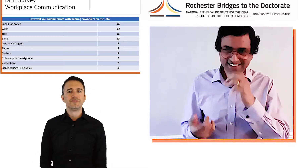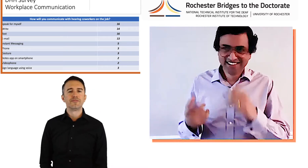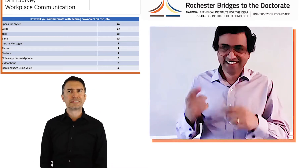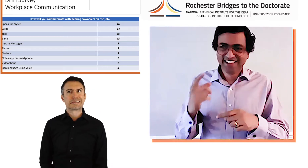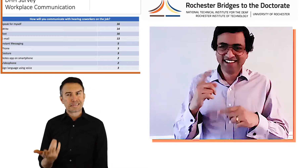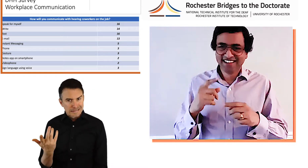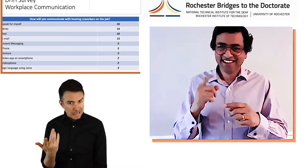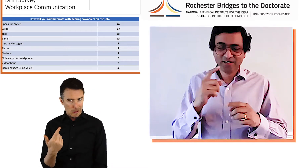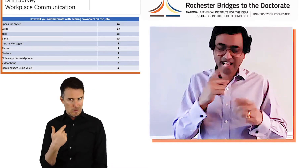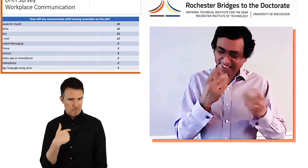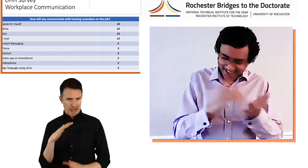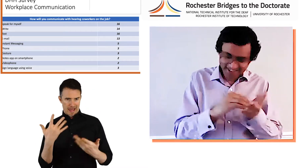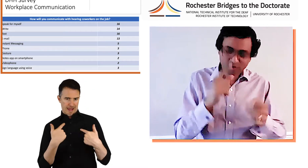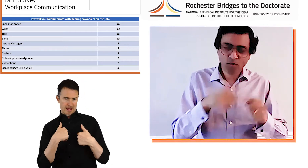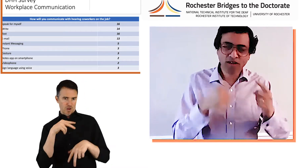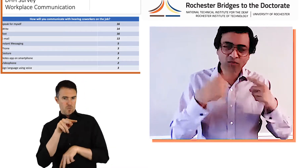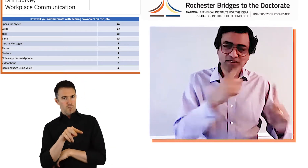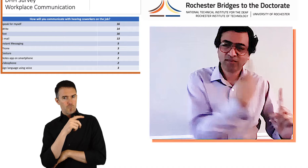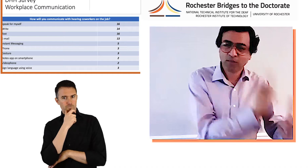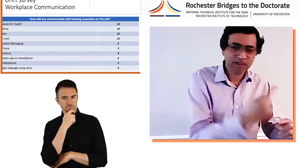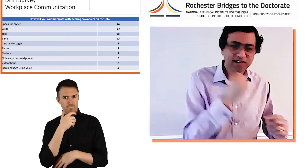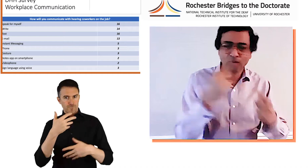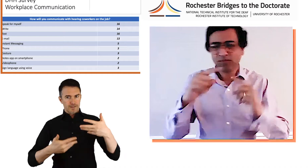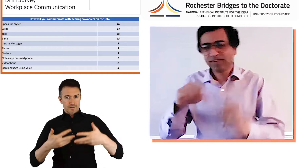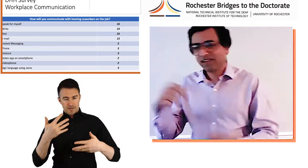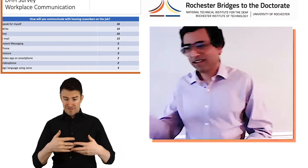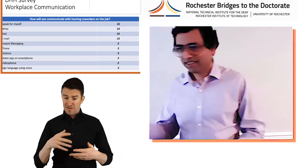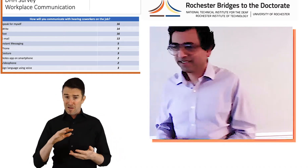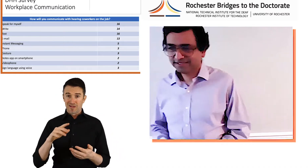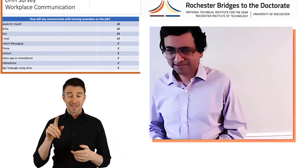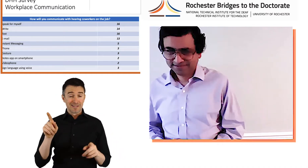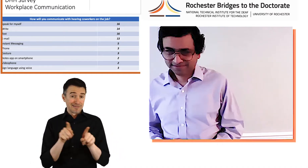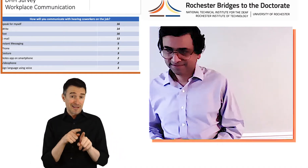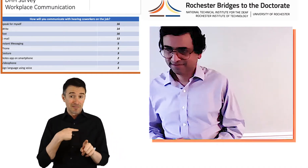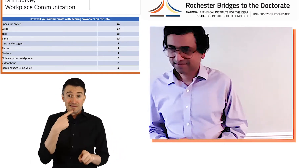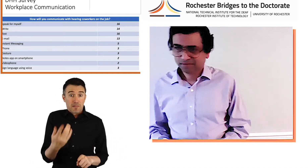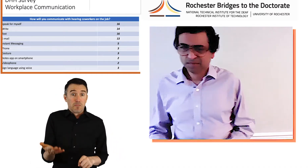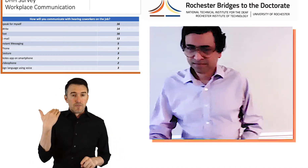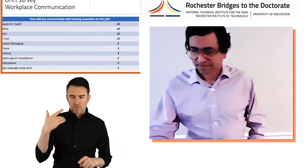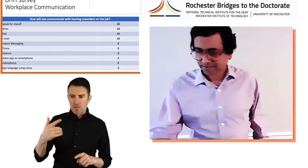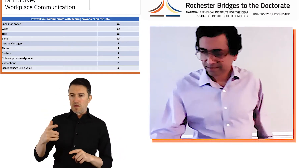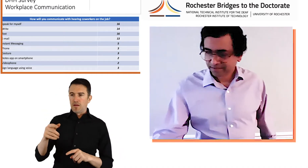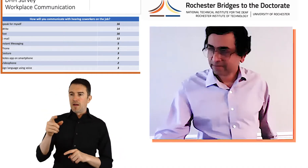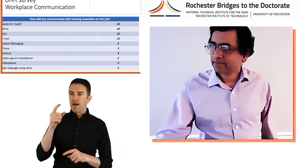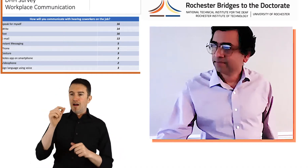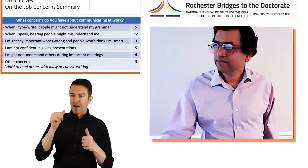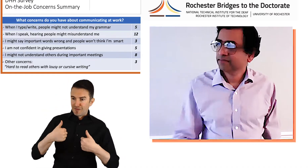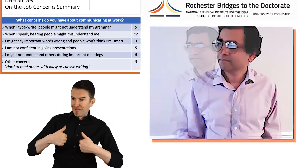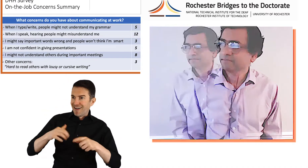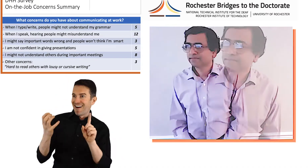One option doesn't work for everyone. It may work for one or a few people but not for everyone.